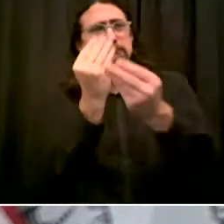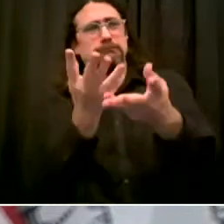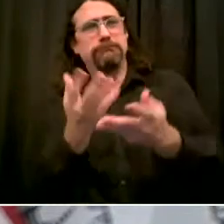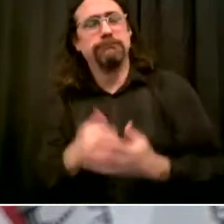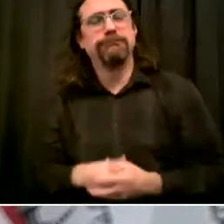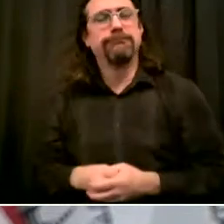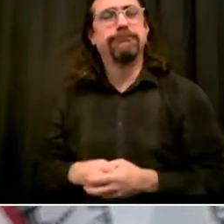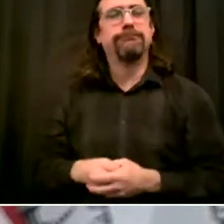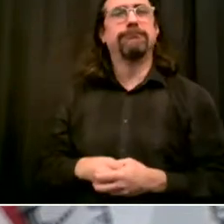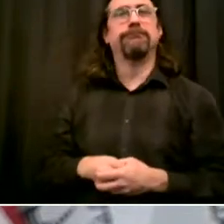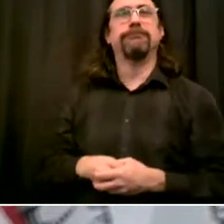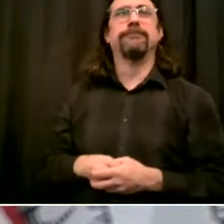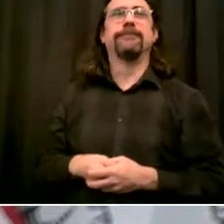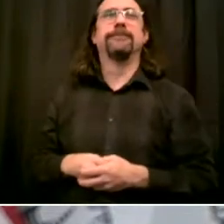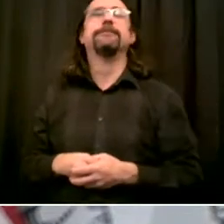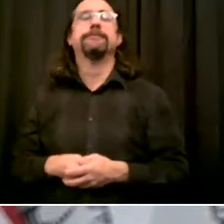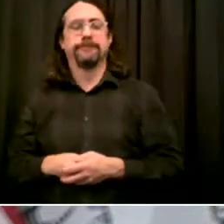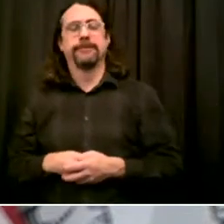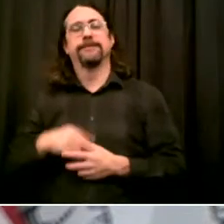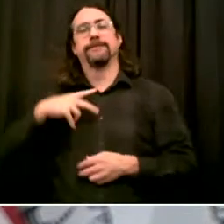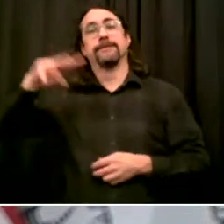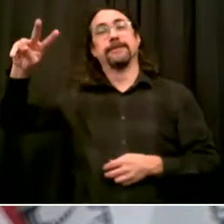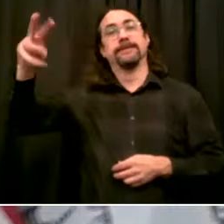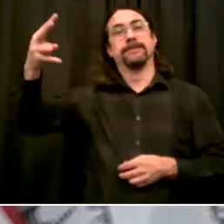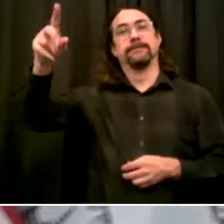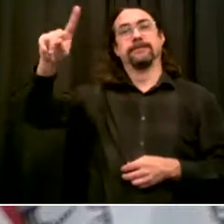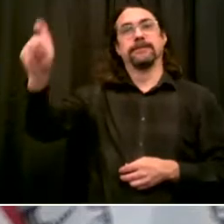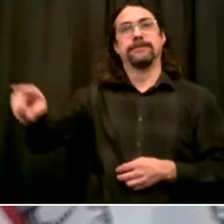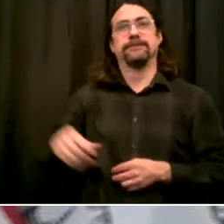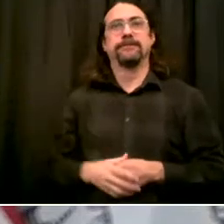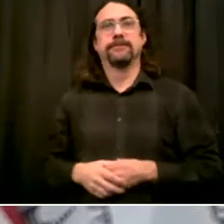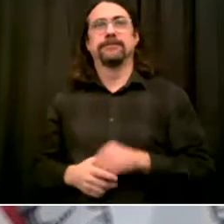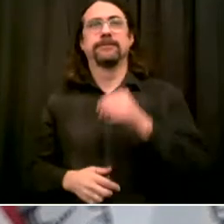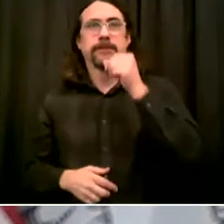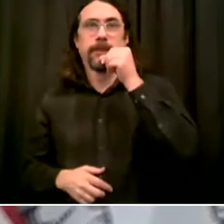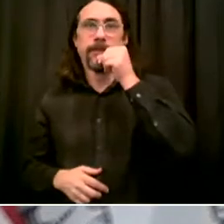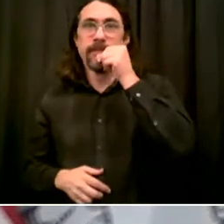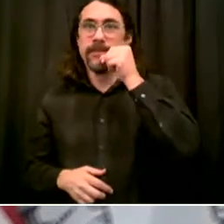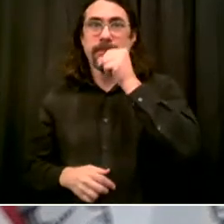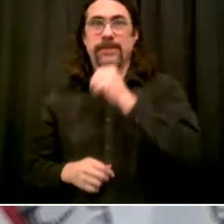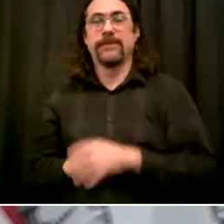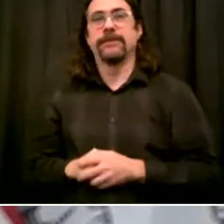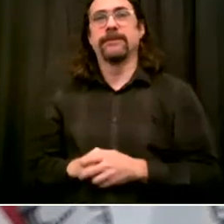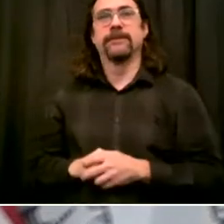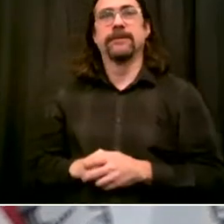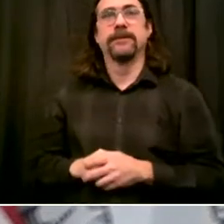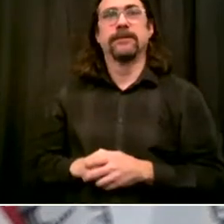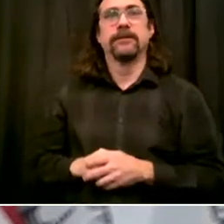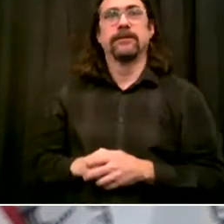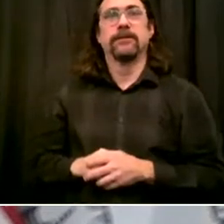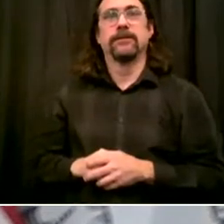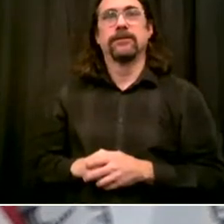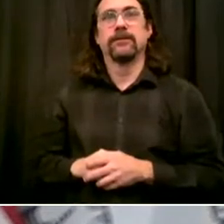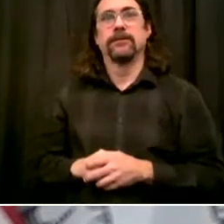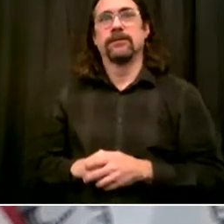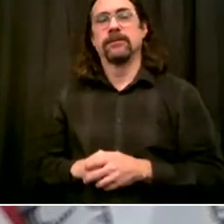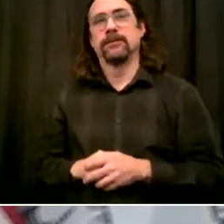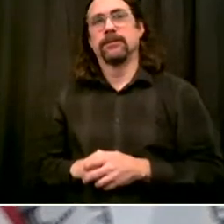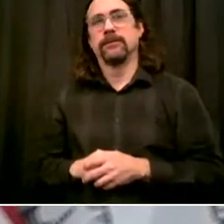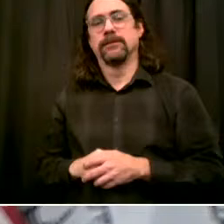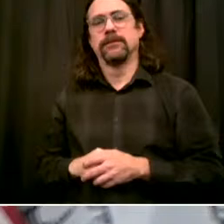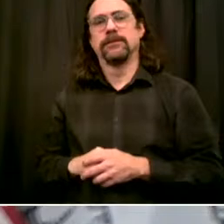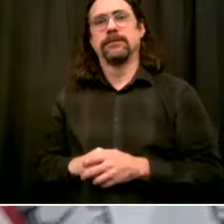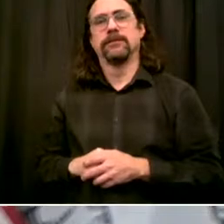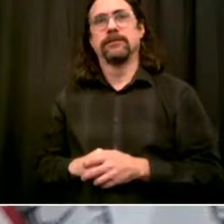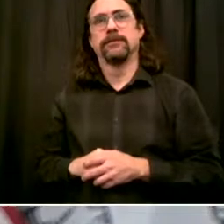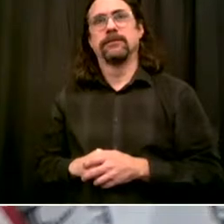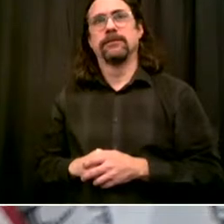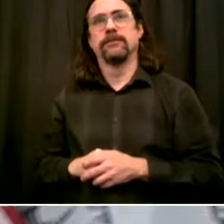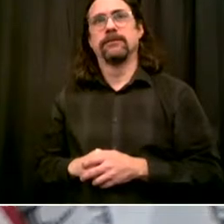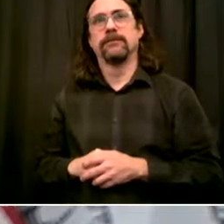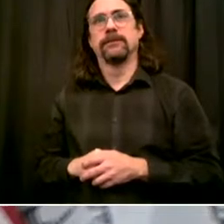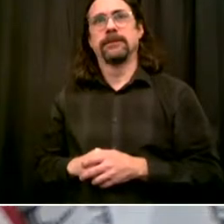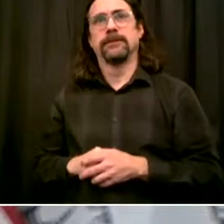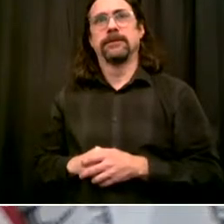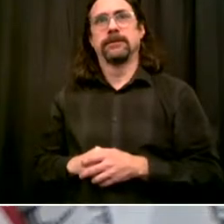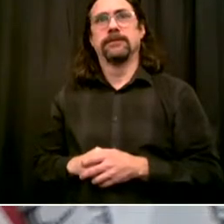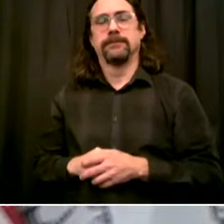Reporter: AND TODAY ON WAMC,